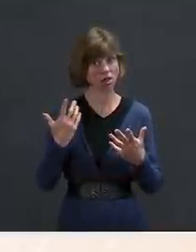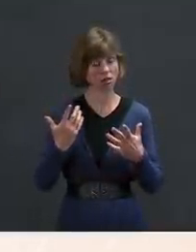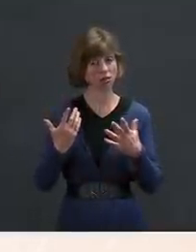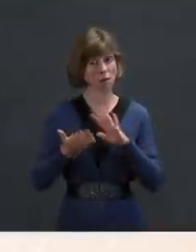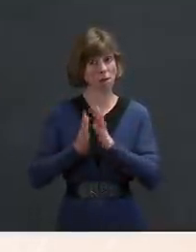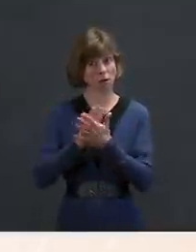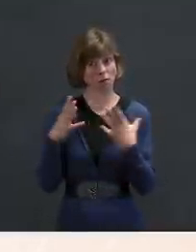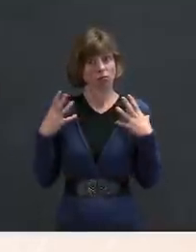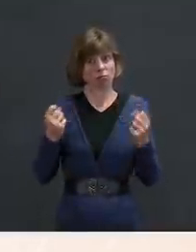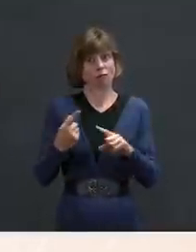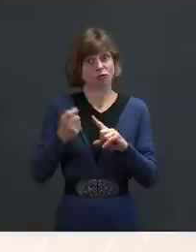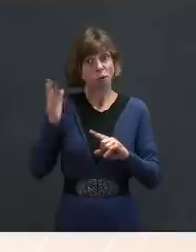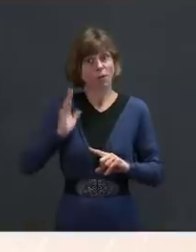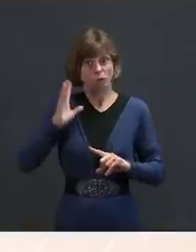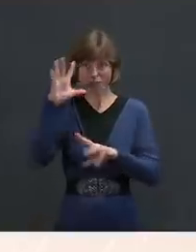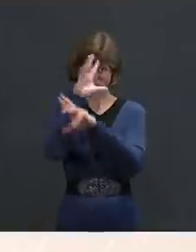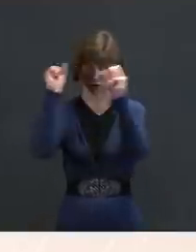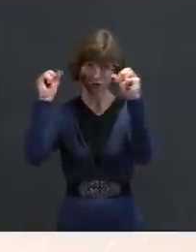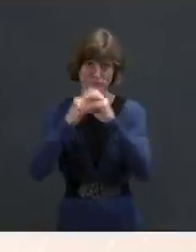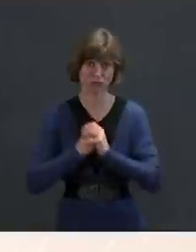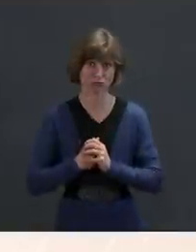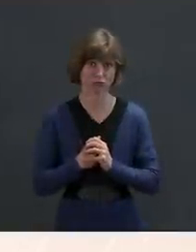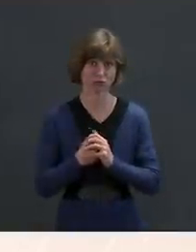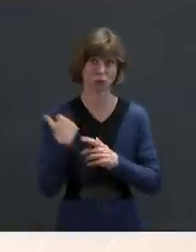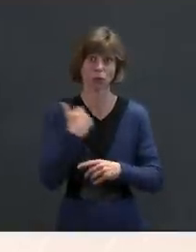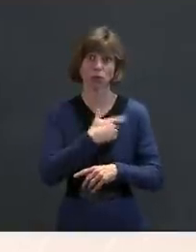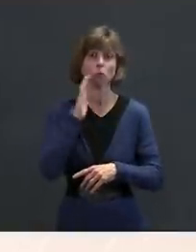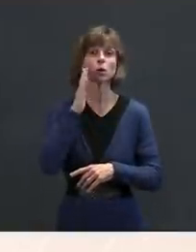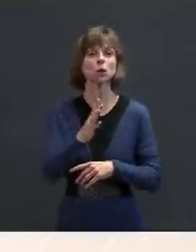and we will rebuild our nation's asylum system